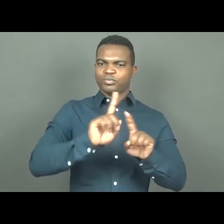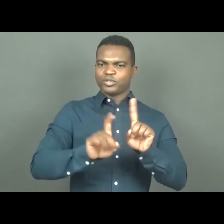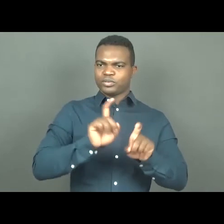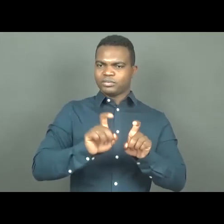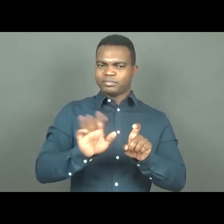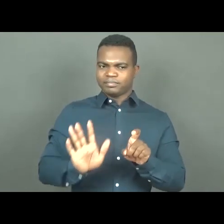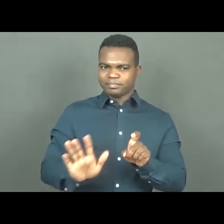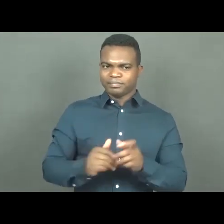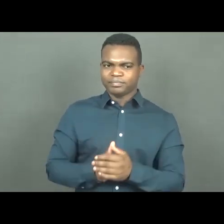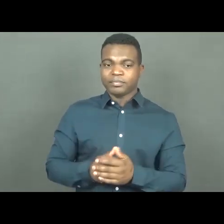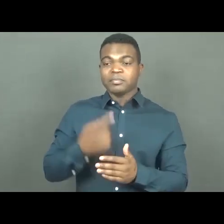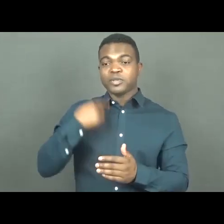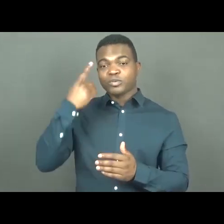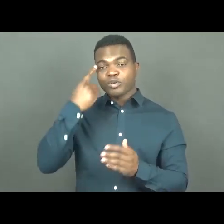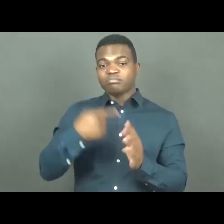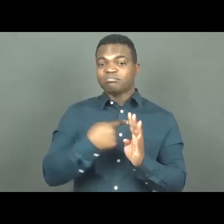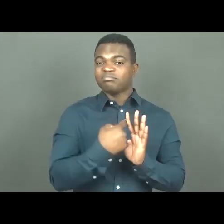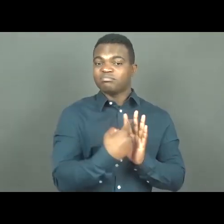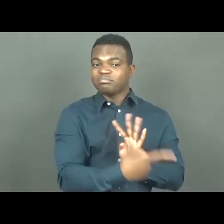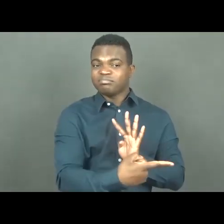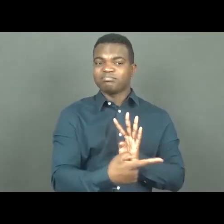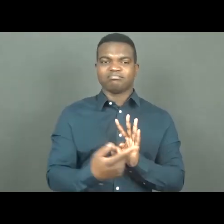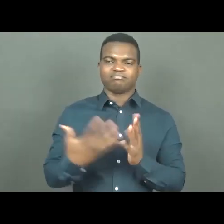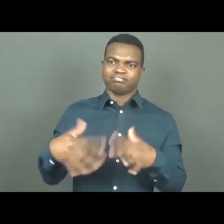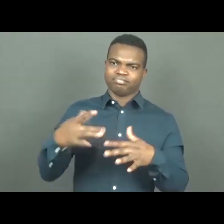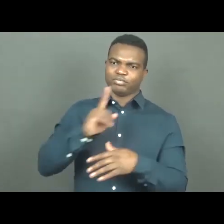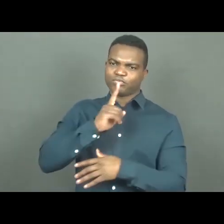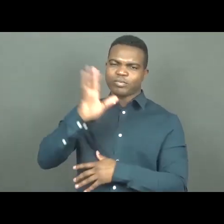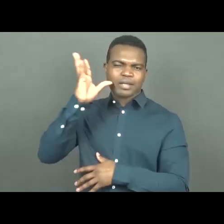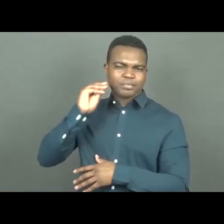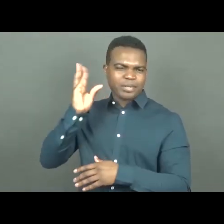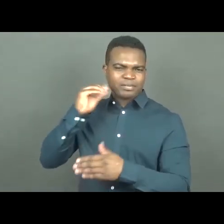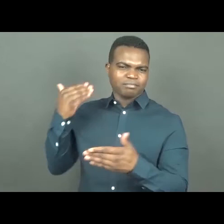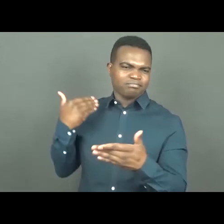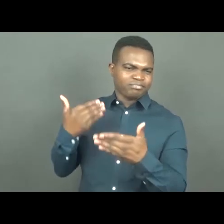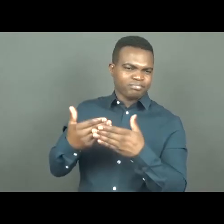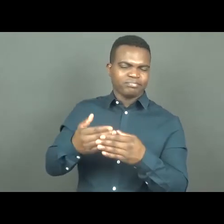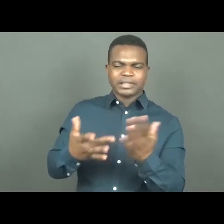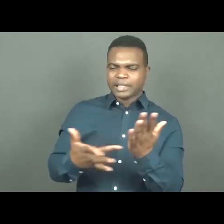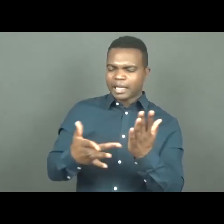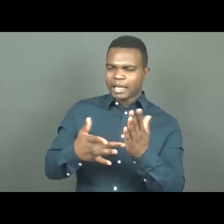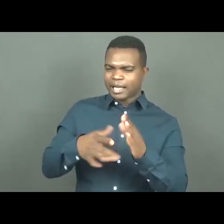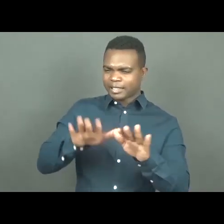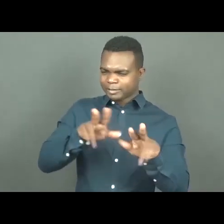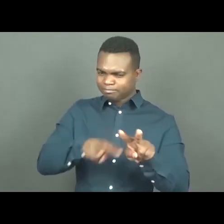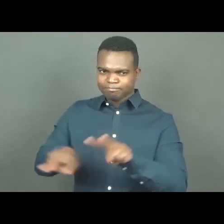I will just group two of them together. There's one from a colleague asking about how national